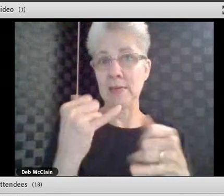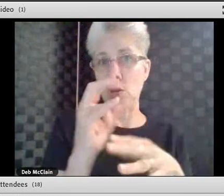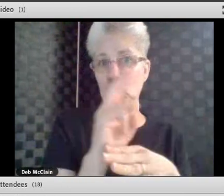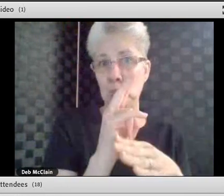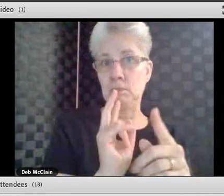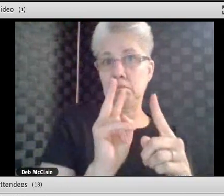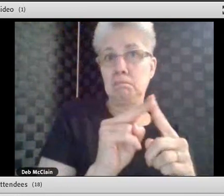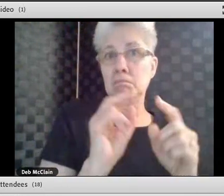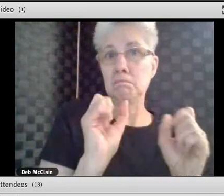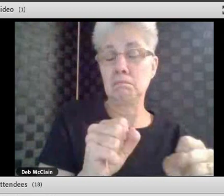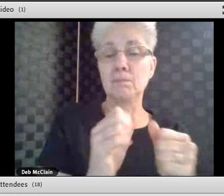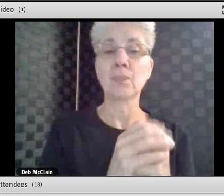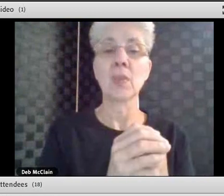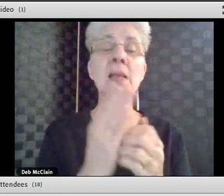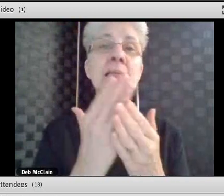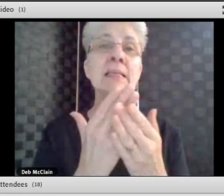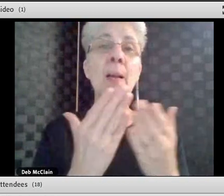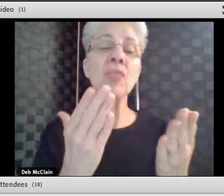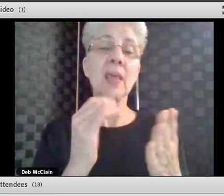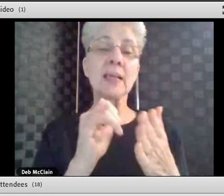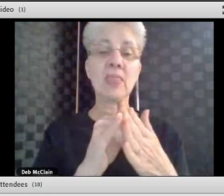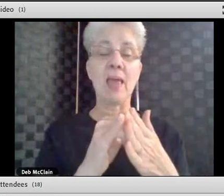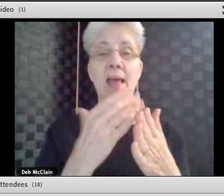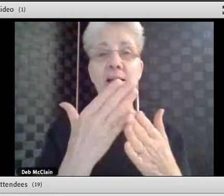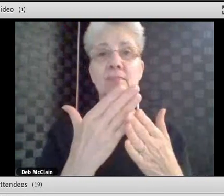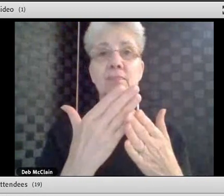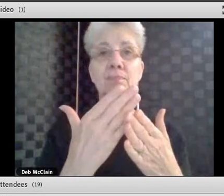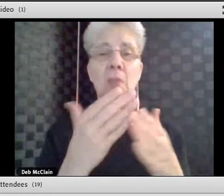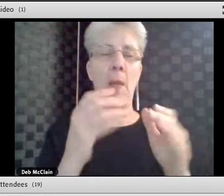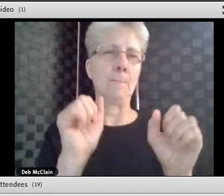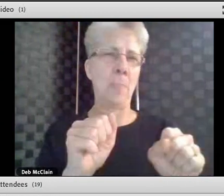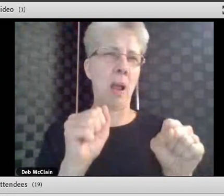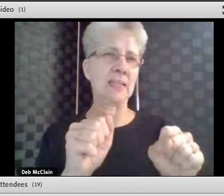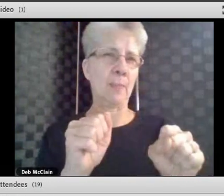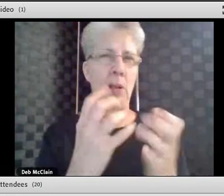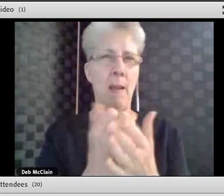and some of the things that -- and some of the possibilities and opportunities